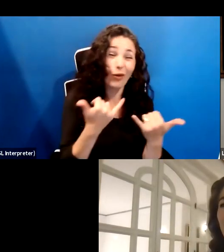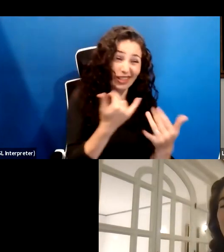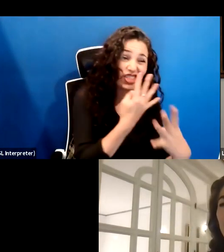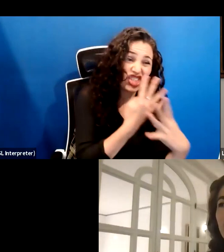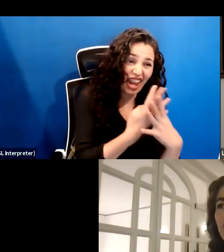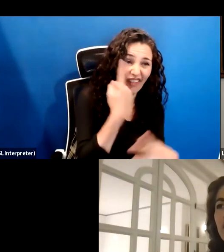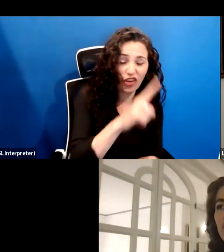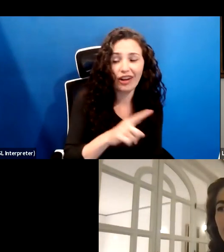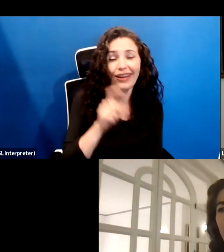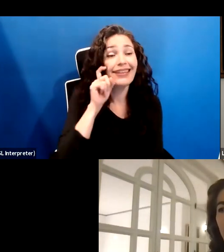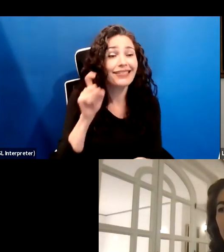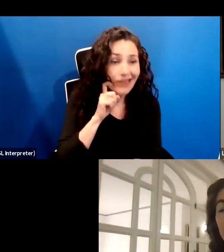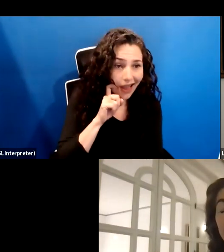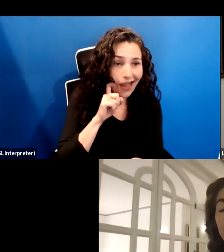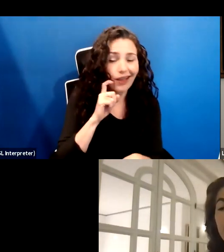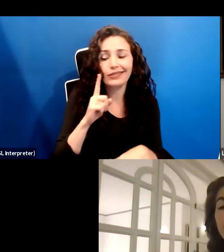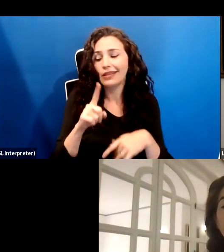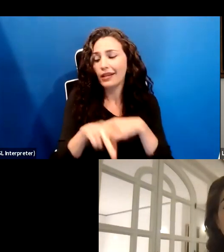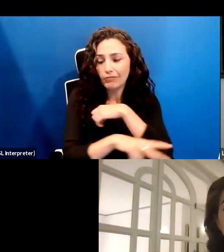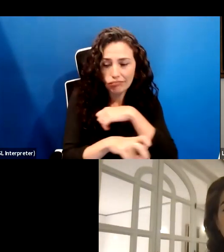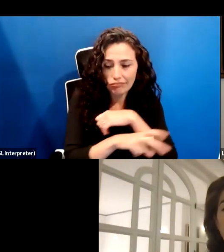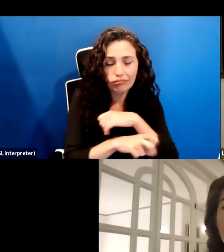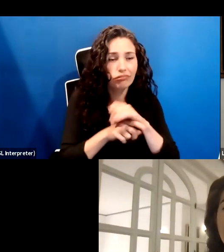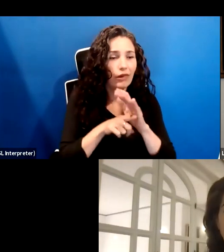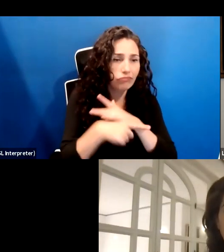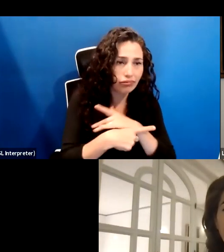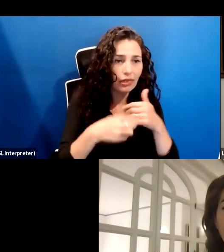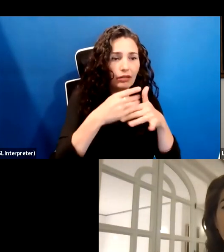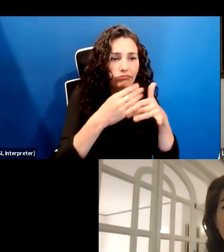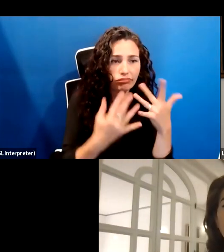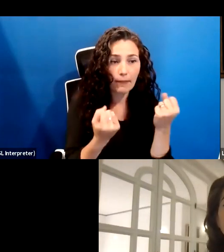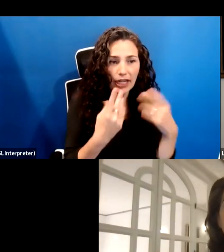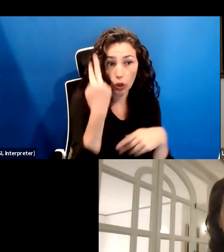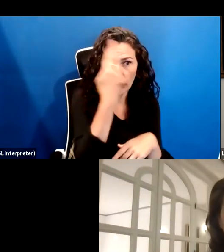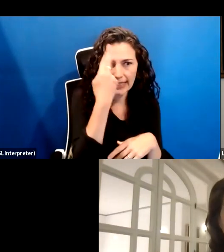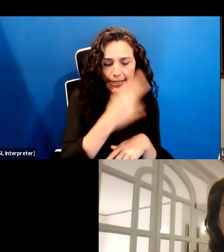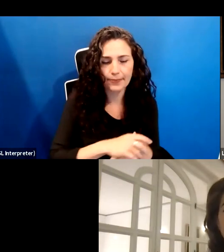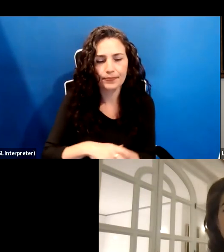Yeah, so Keith Raniere believed that people should be filming everything. Not only all of the classes